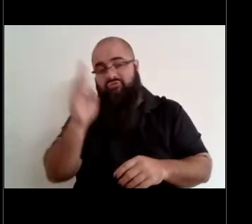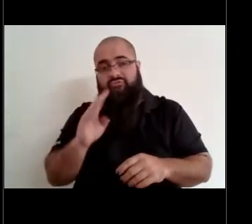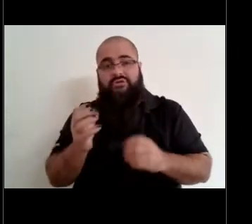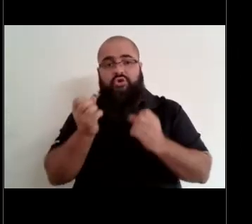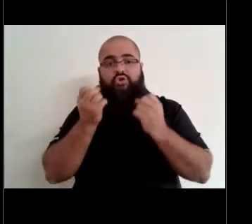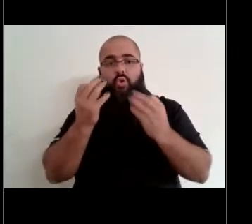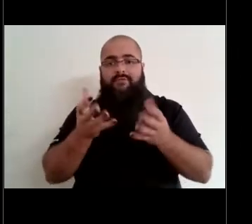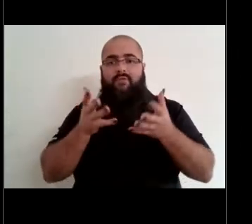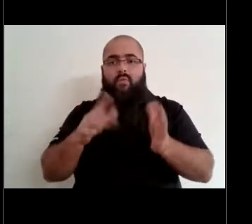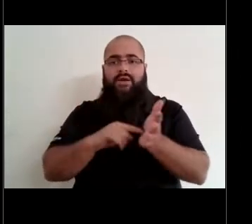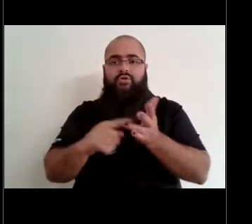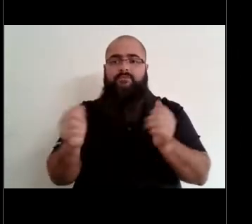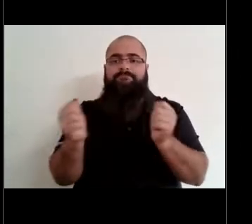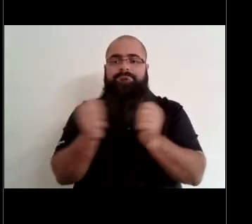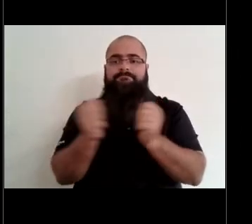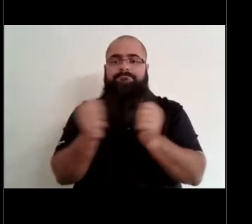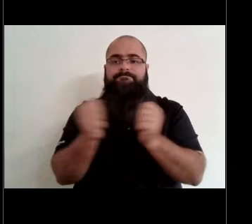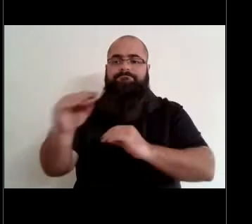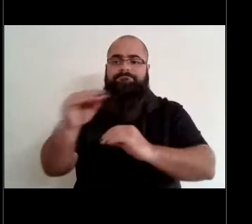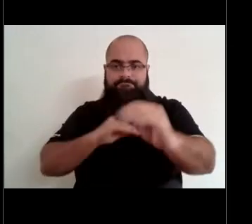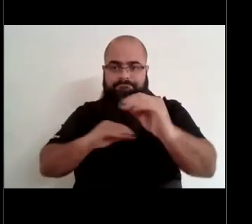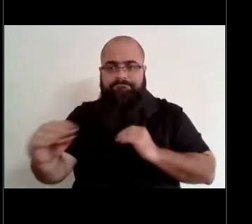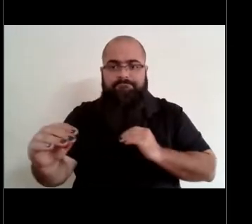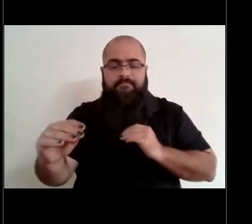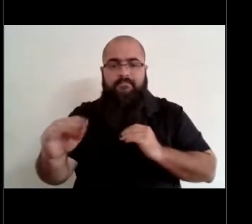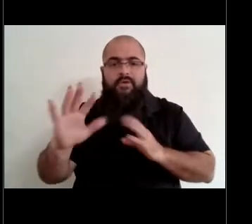We can give legal and support services to both parties E so we evidence some conflict